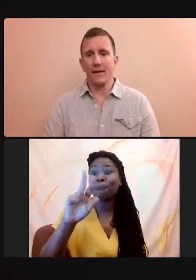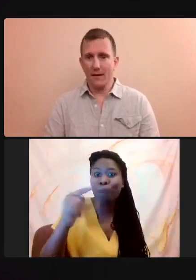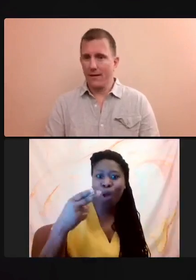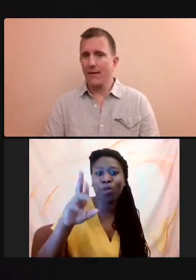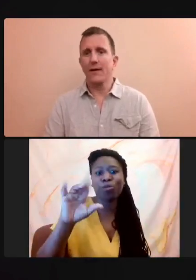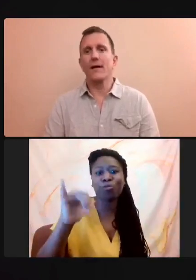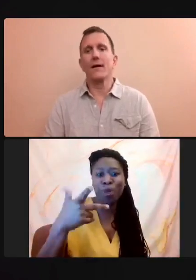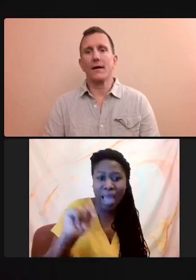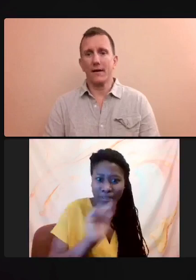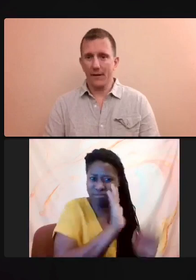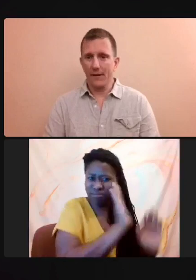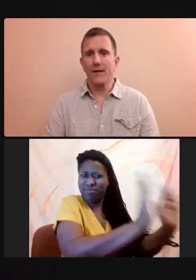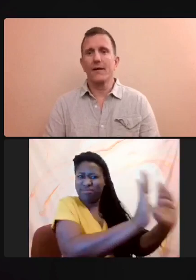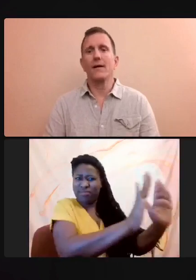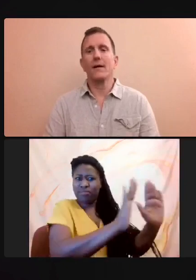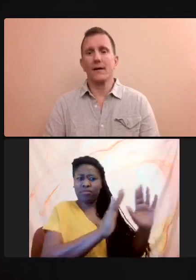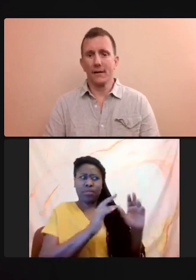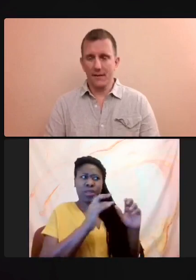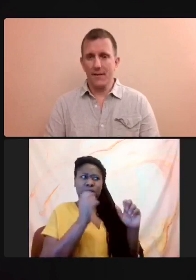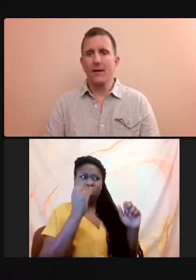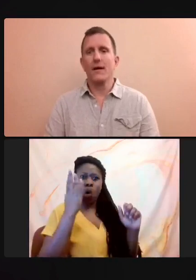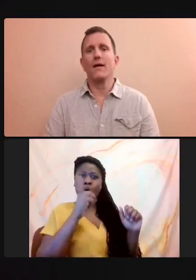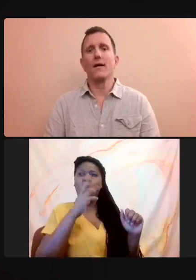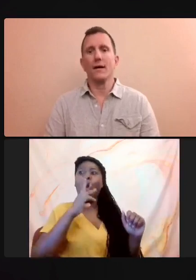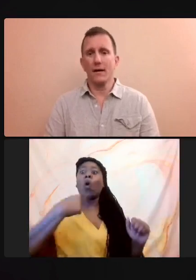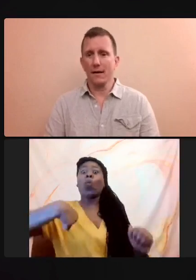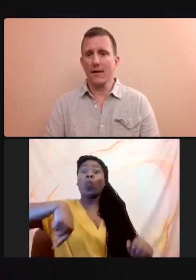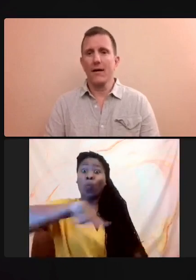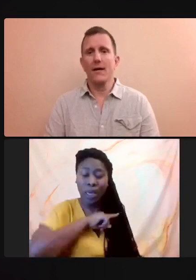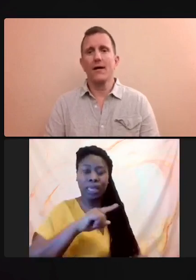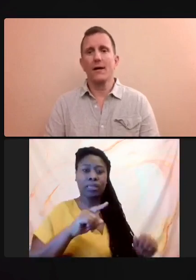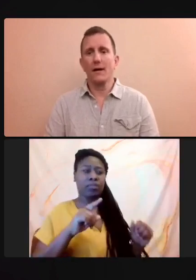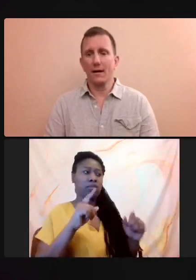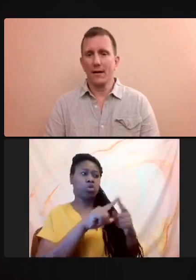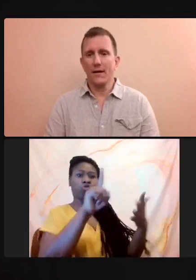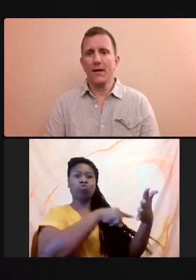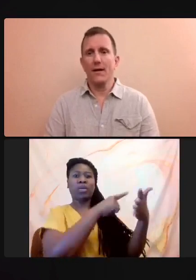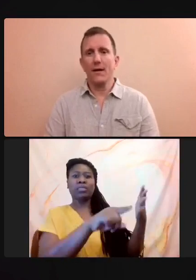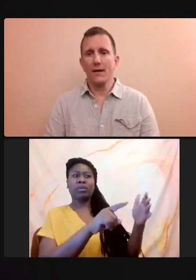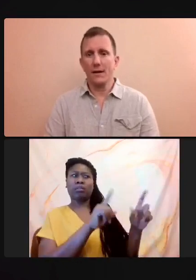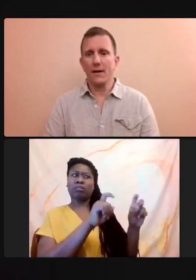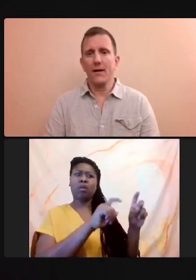I think that's where the problem lies. How do we know? Right.